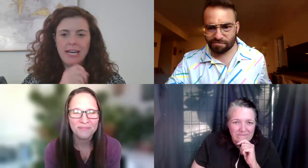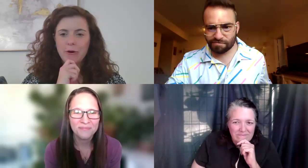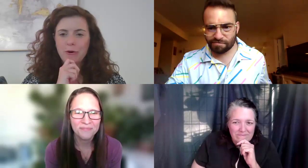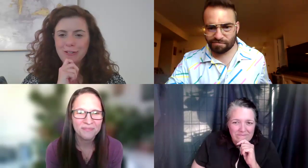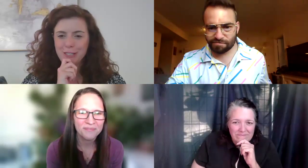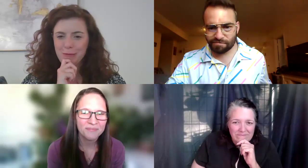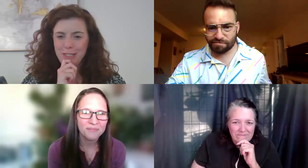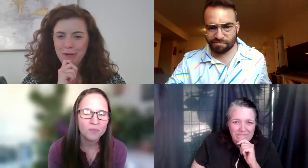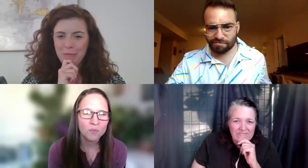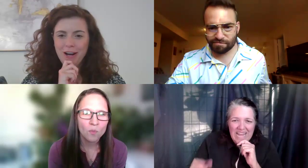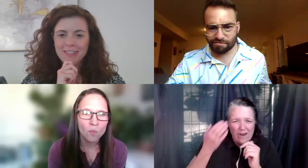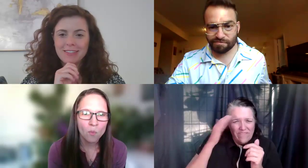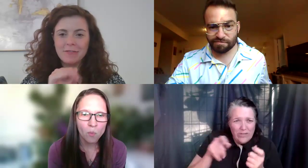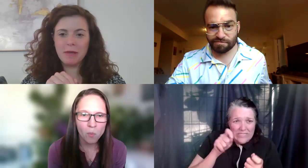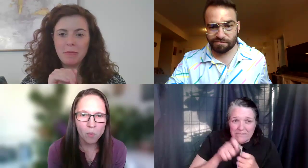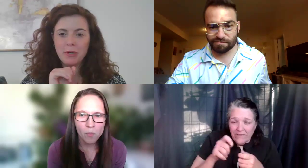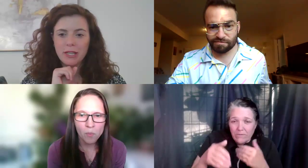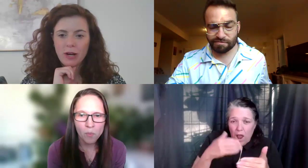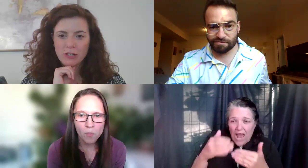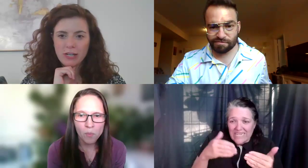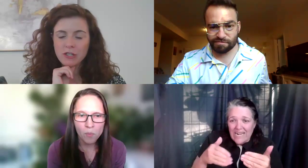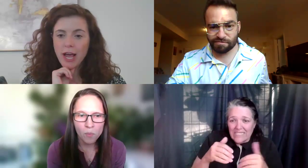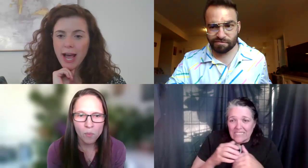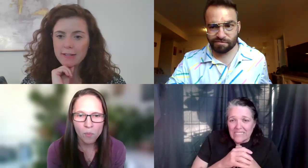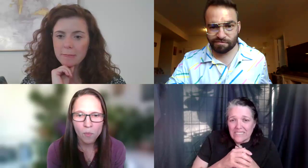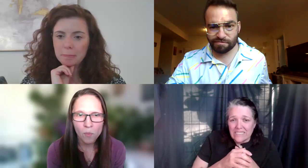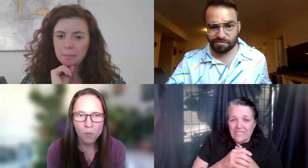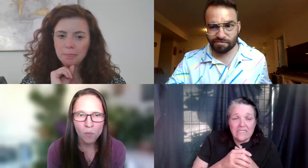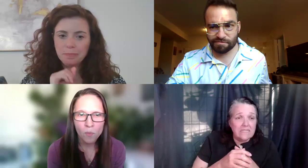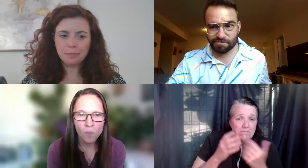And I don't know if there's a specific process of maybe putting the question in the chat.